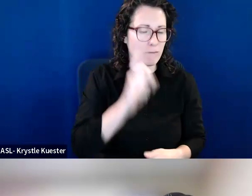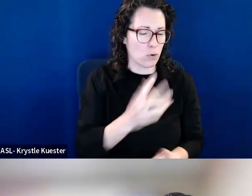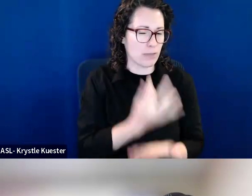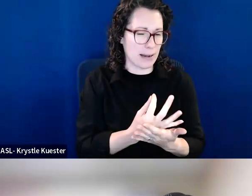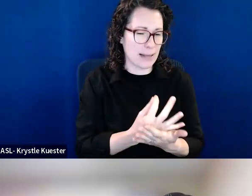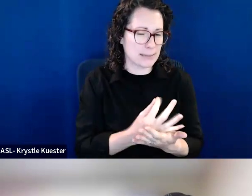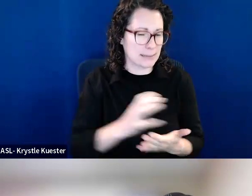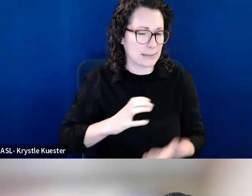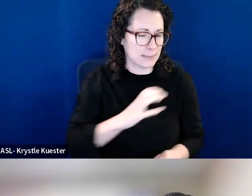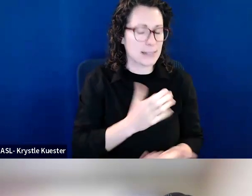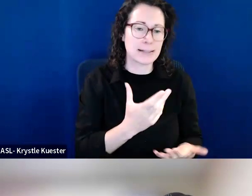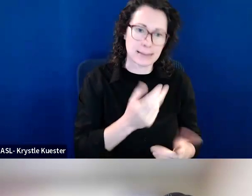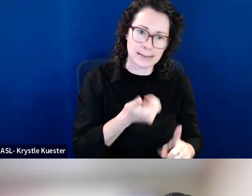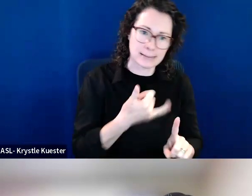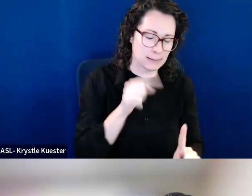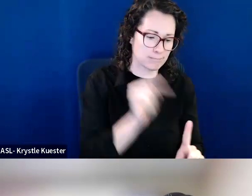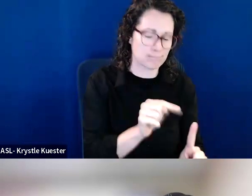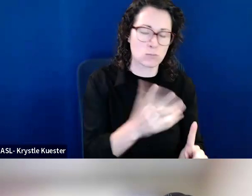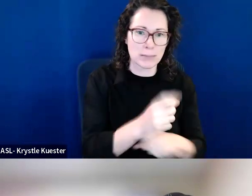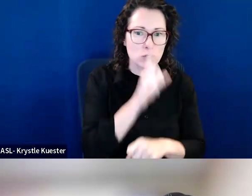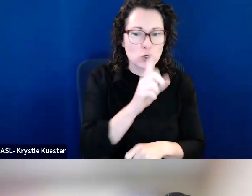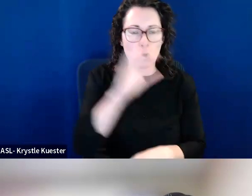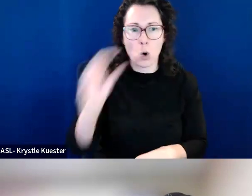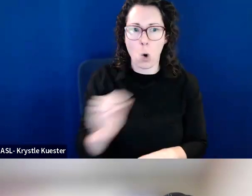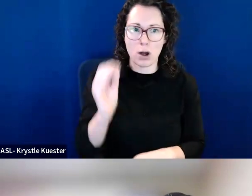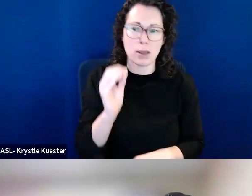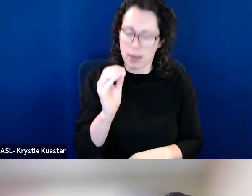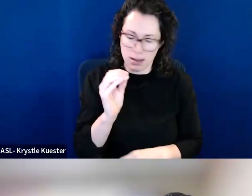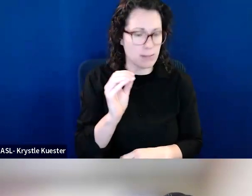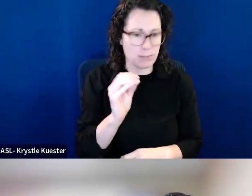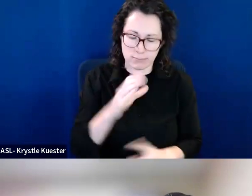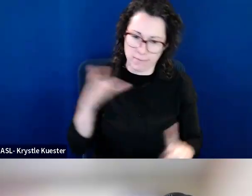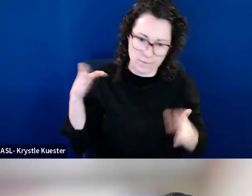um he wants to make sure that Oregon stays at the center of everything that we do and that our